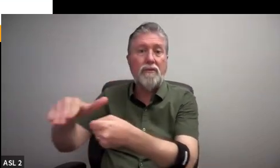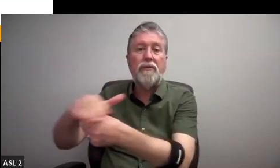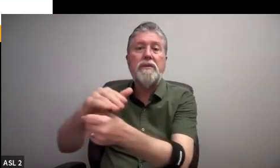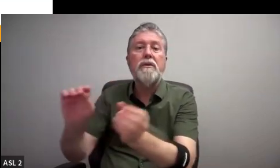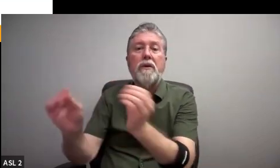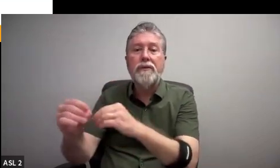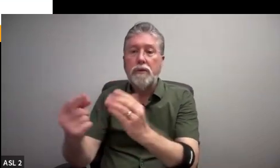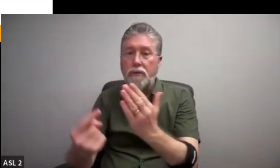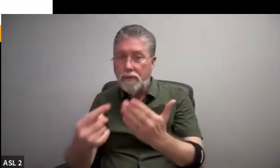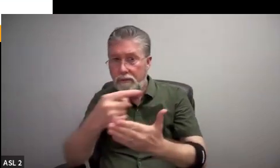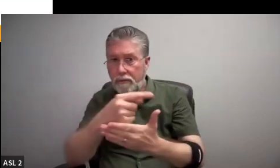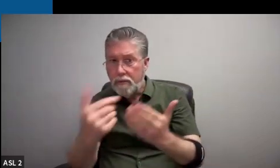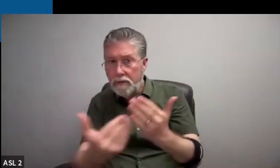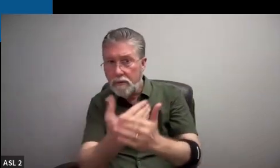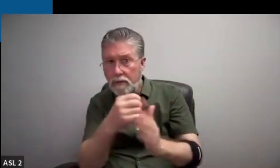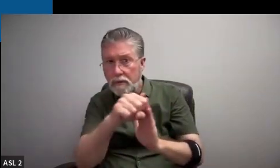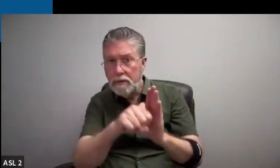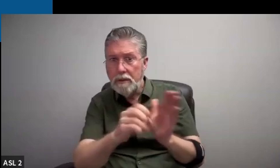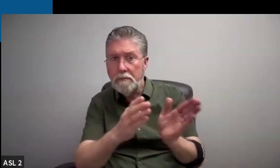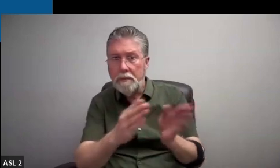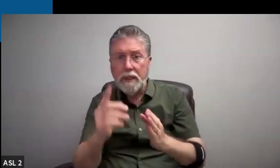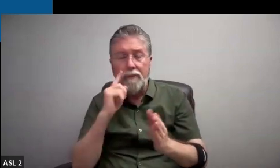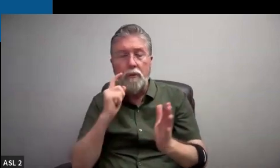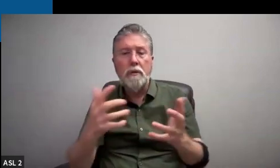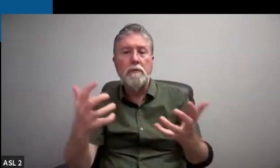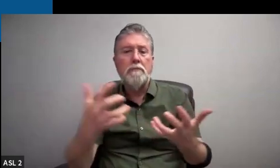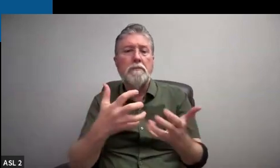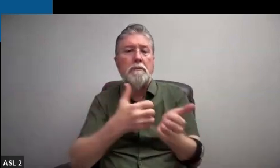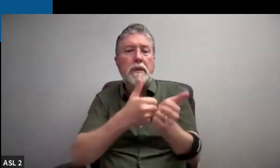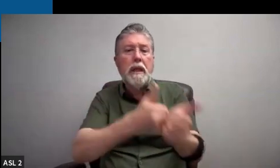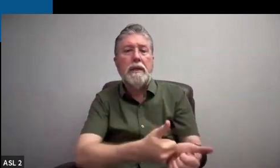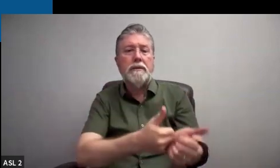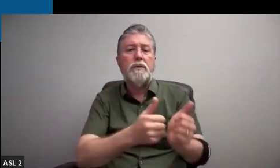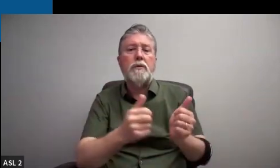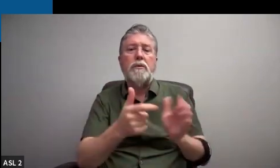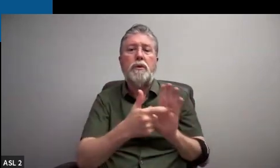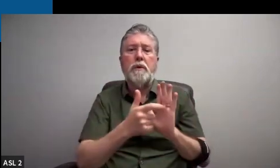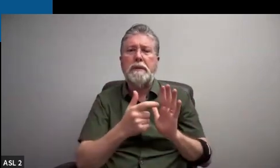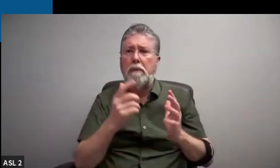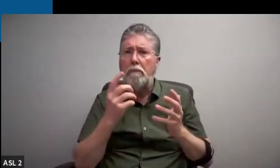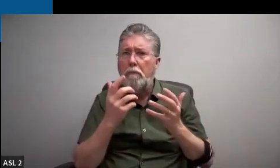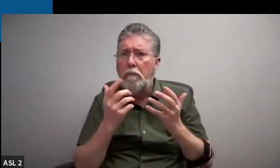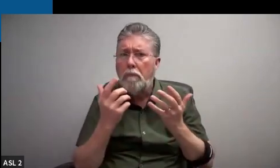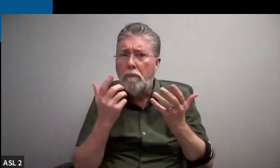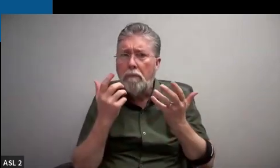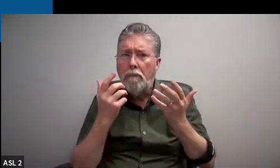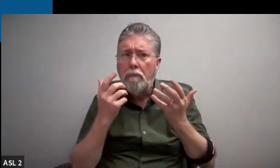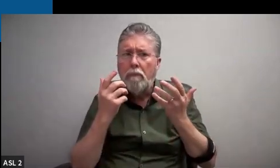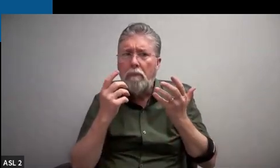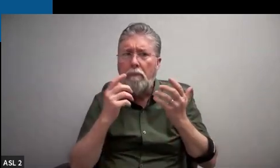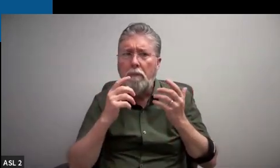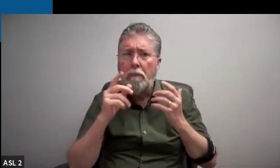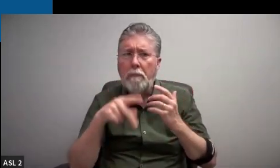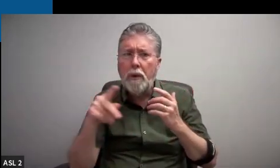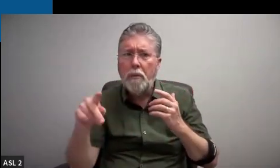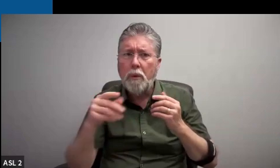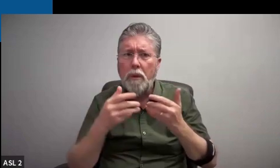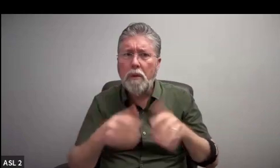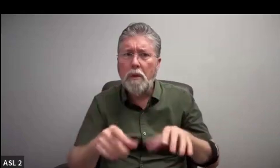plan for compliance with requirements. Looks like we lost our PowerPoint but give us one moment and